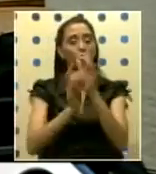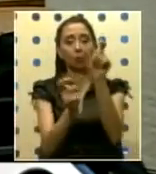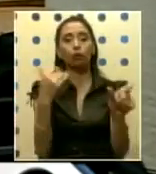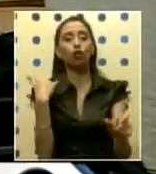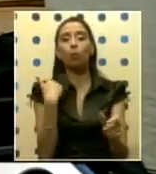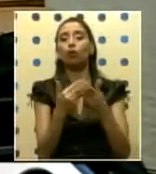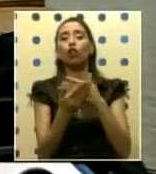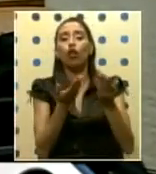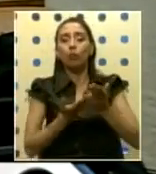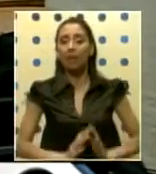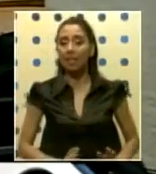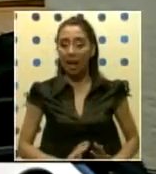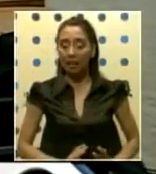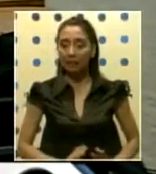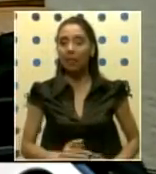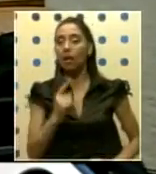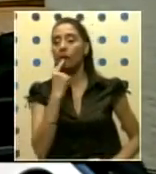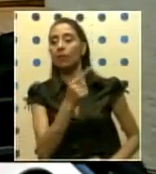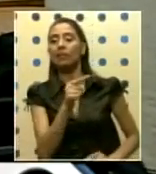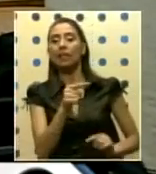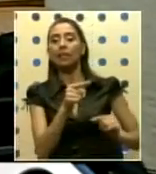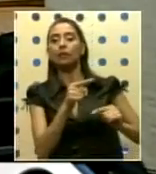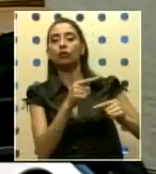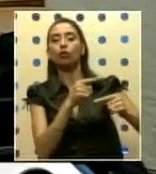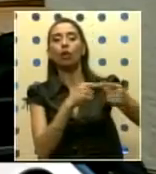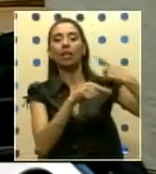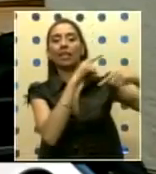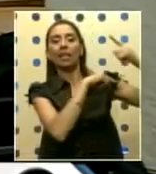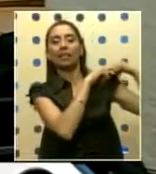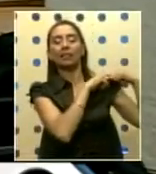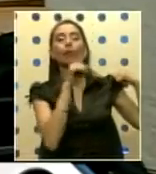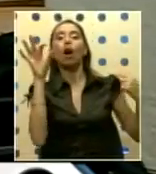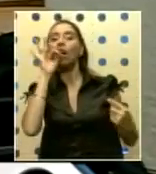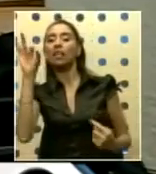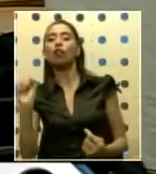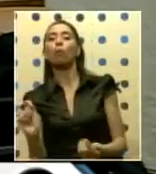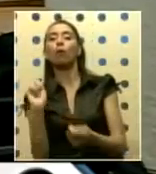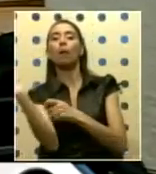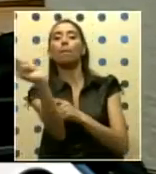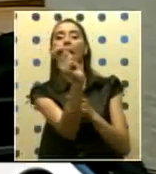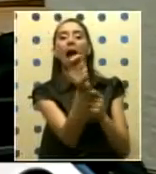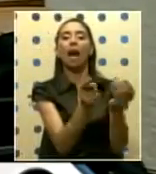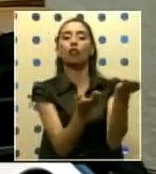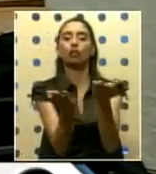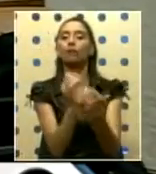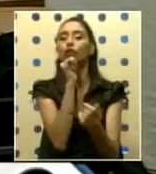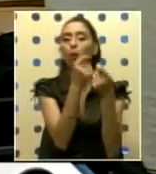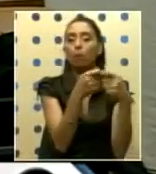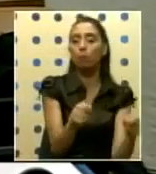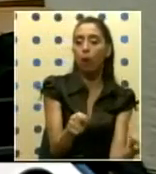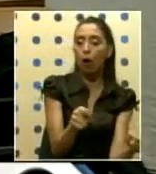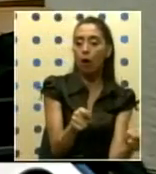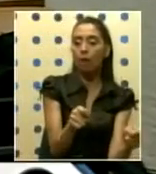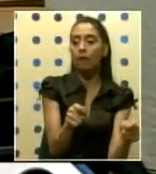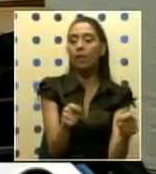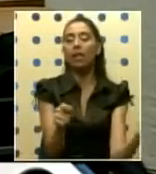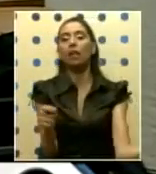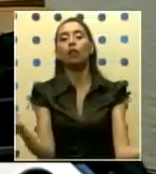with no importance to origin, it is argued that this would be regressive since the rich can pay for these services and the poor would be subsidizing them.